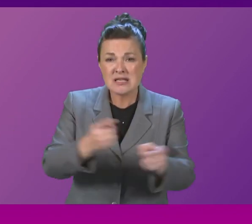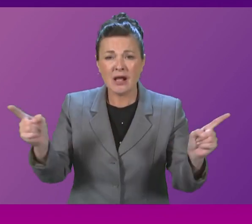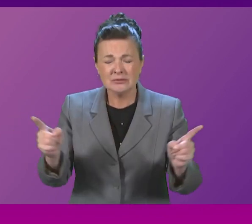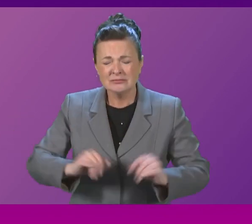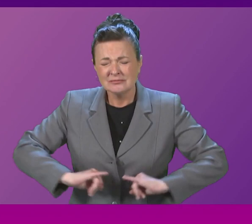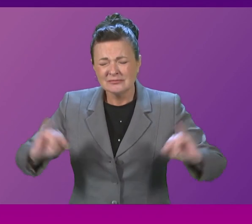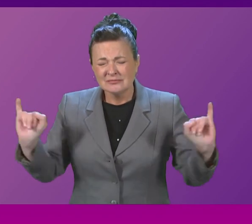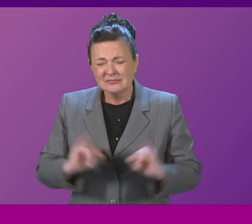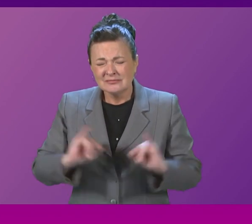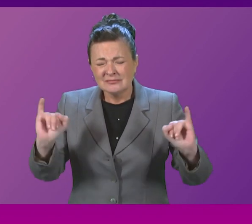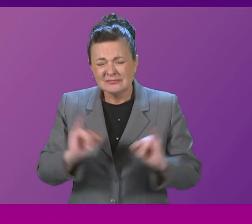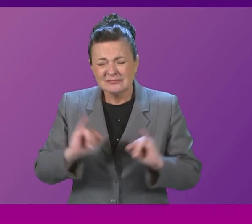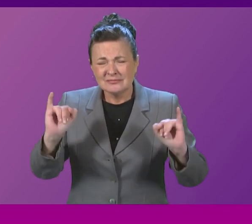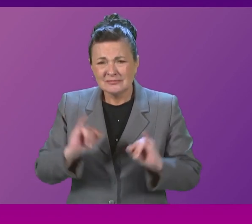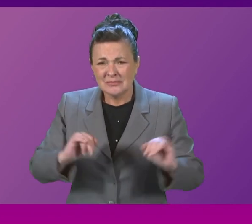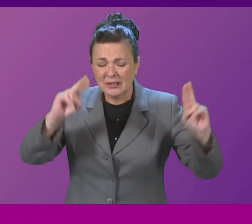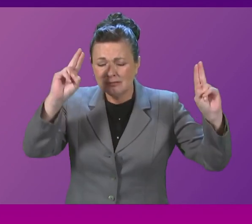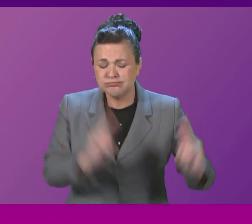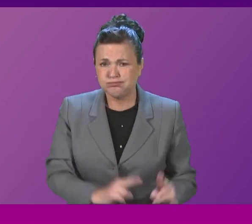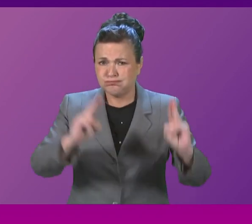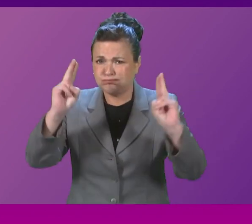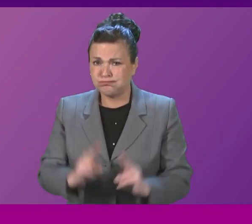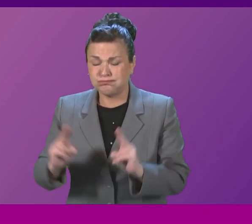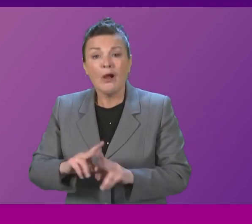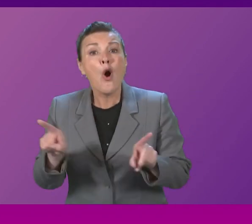deep, real-terms cuts and tax rises.